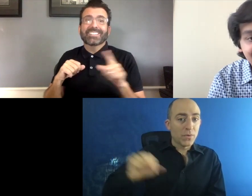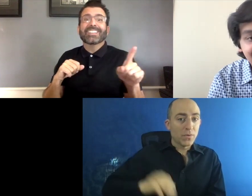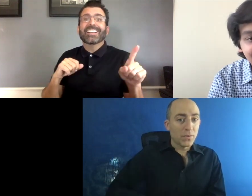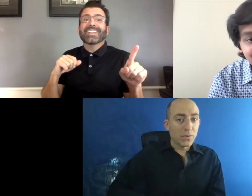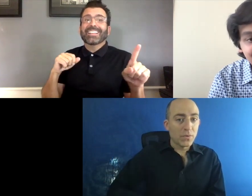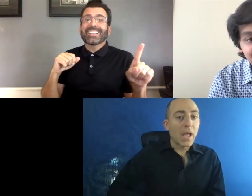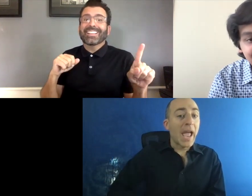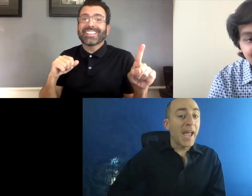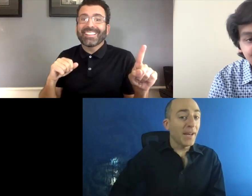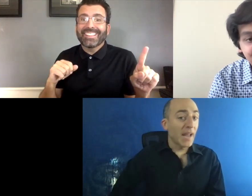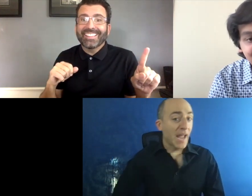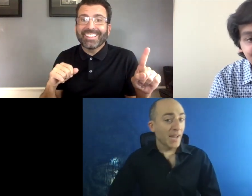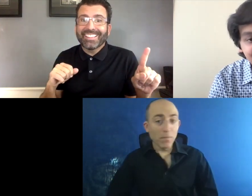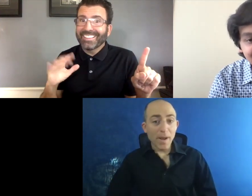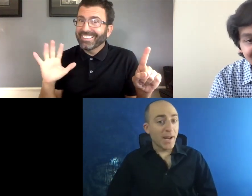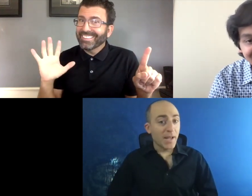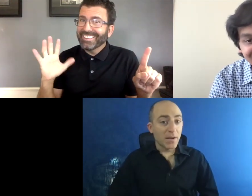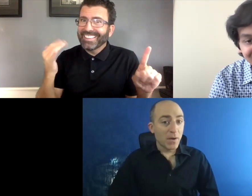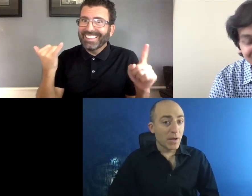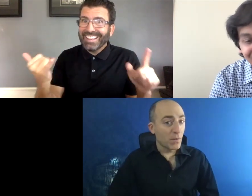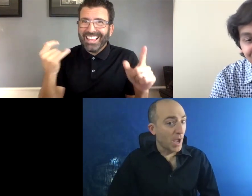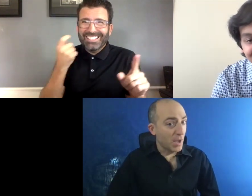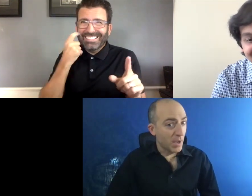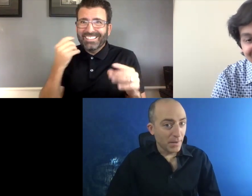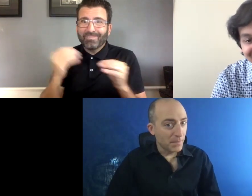I’m Eshaan Mani and … JOHN: Wait, uh, I’m not